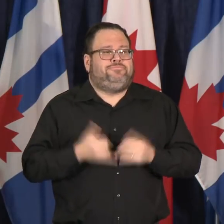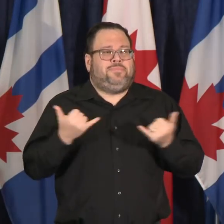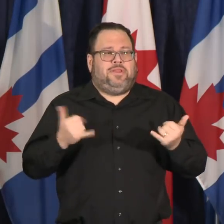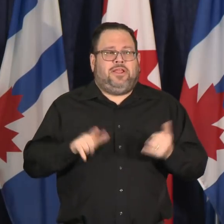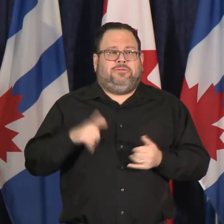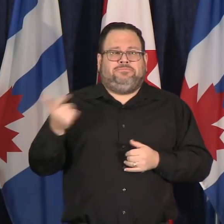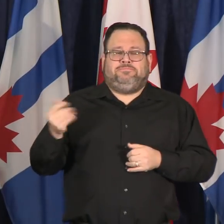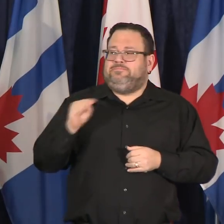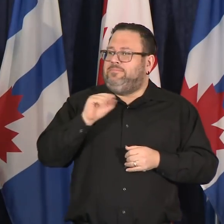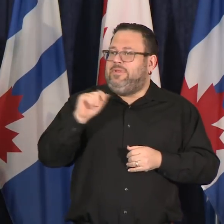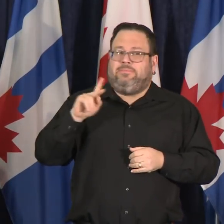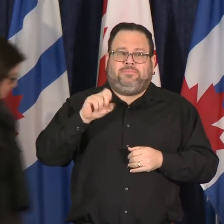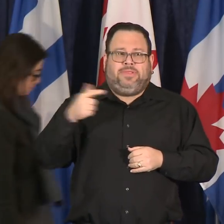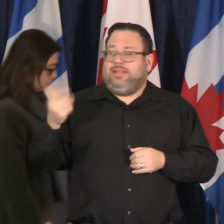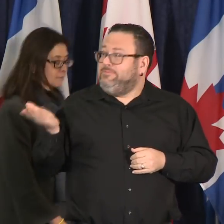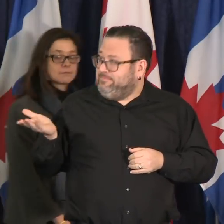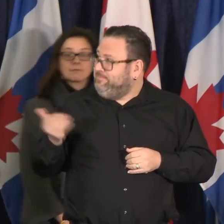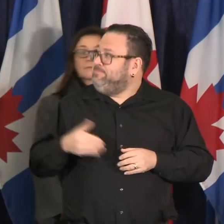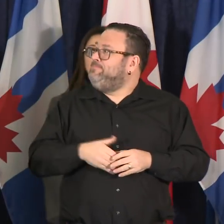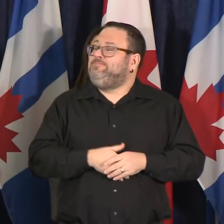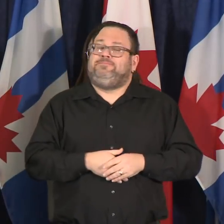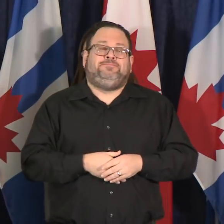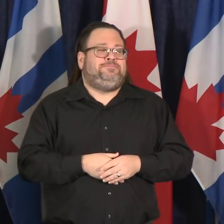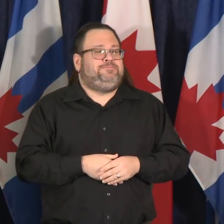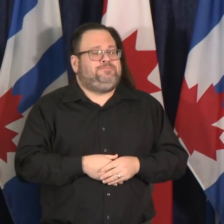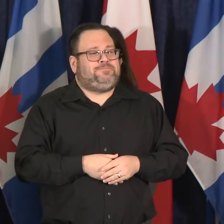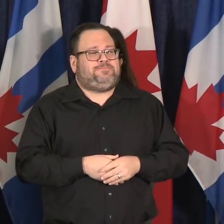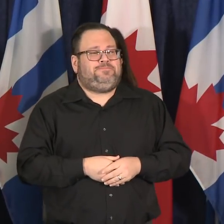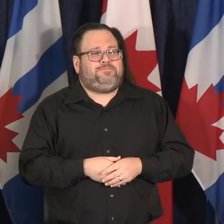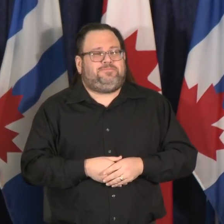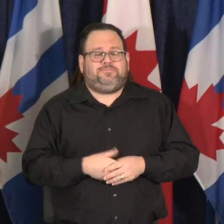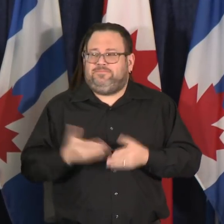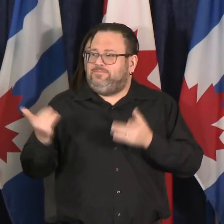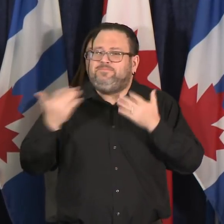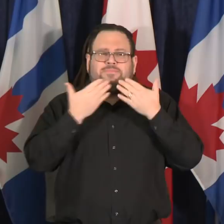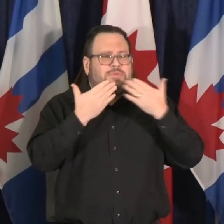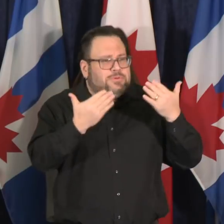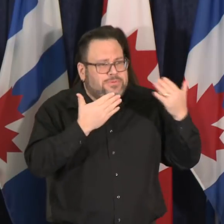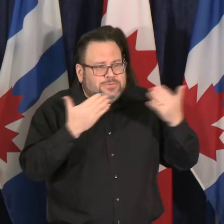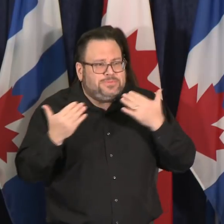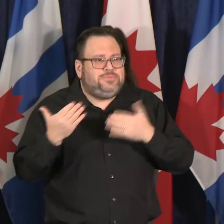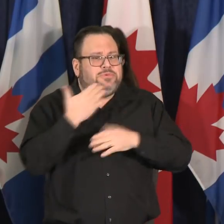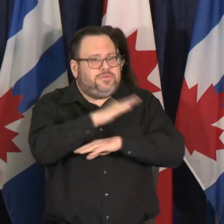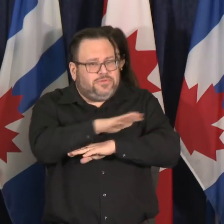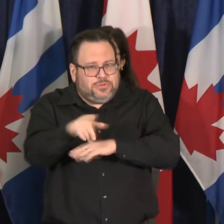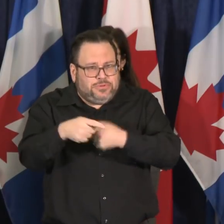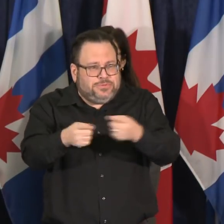Thank You Brad and good afternoon yesterday following the declaration of a